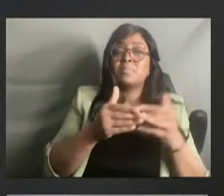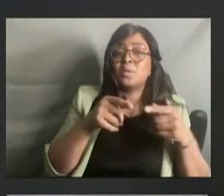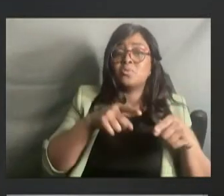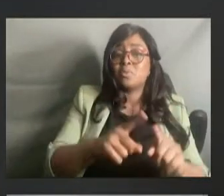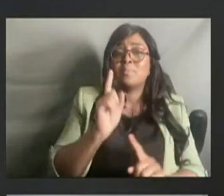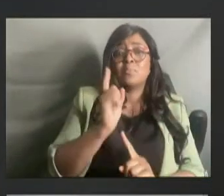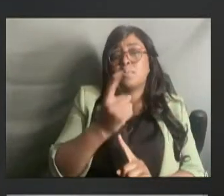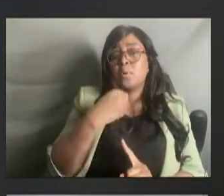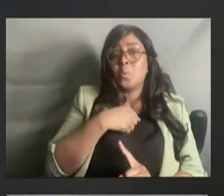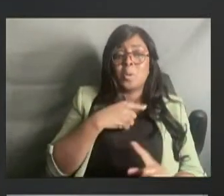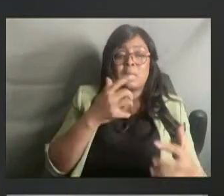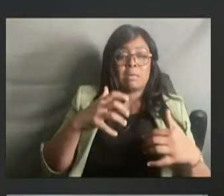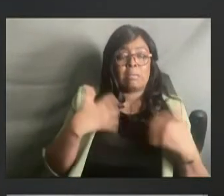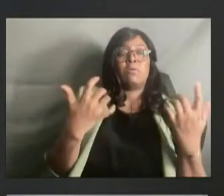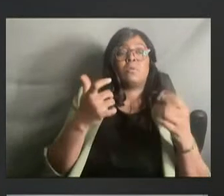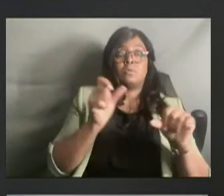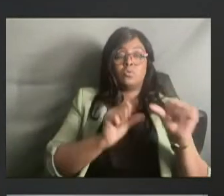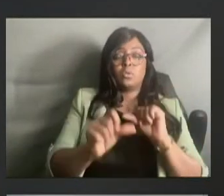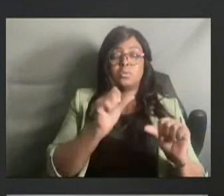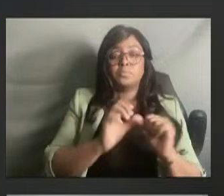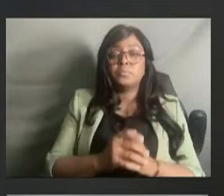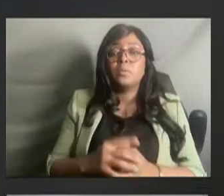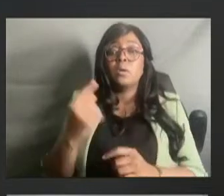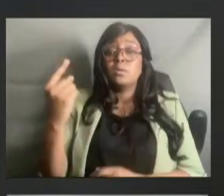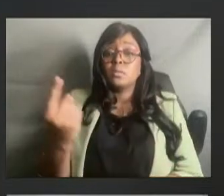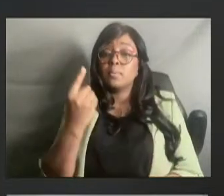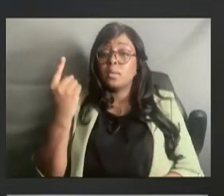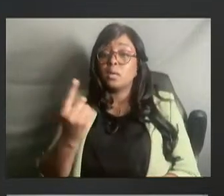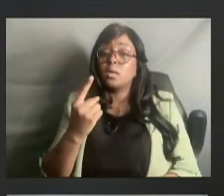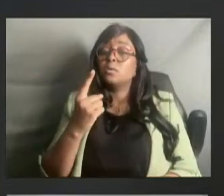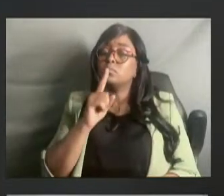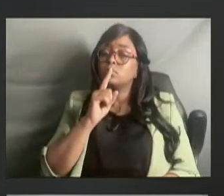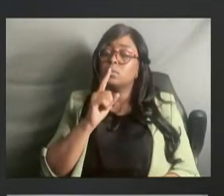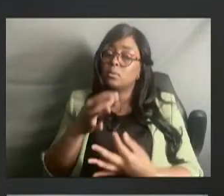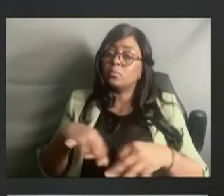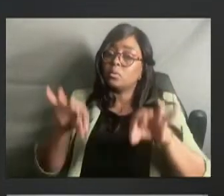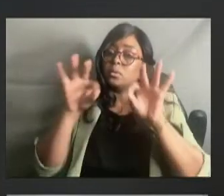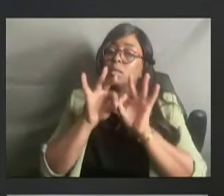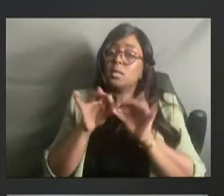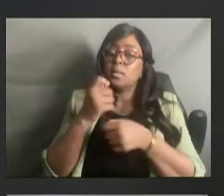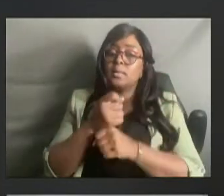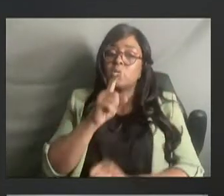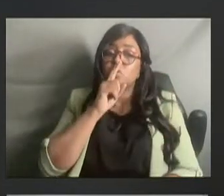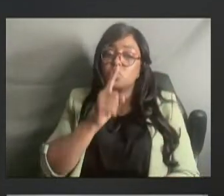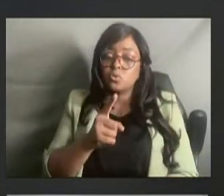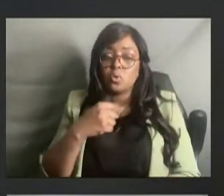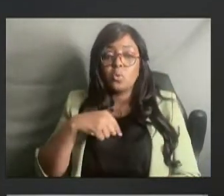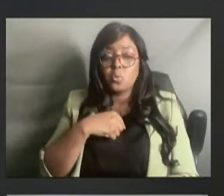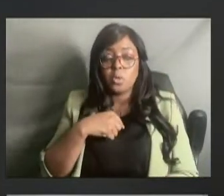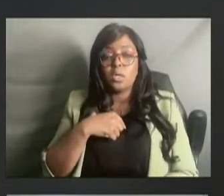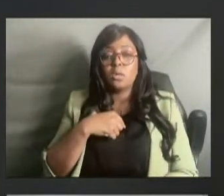supported. That's very important to me, even in moments where we're we're all mad at each